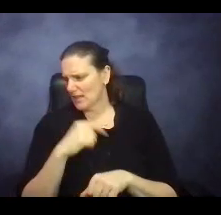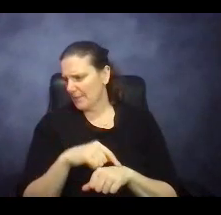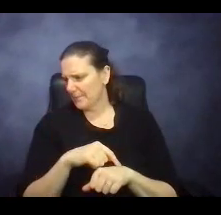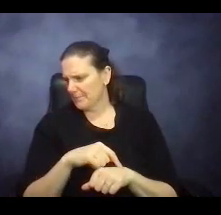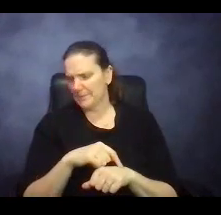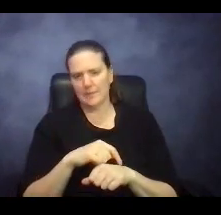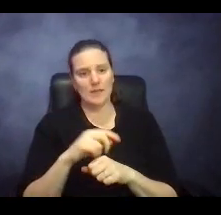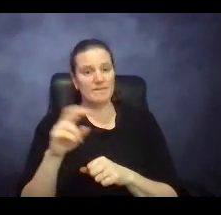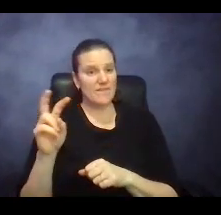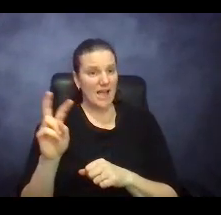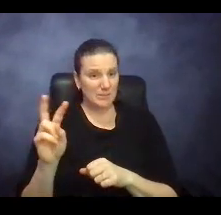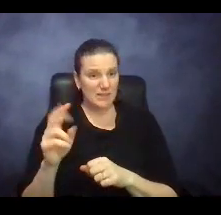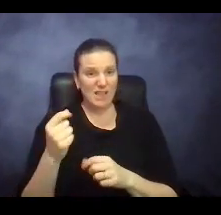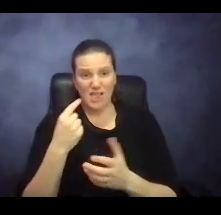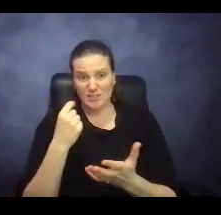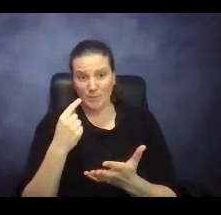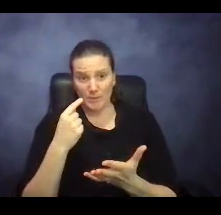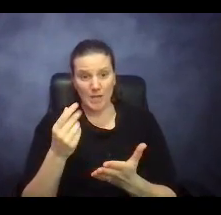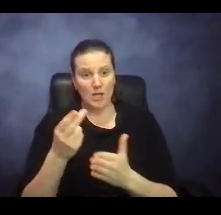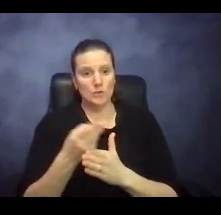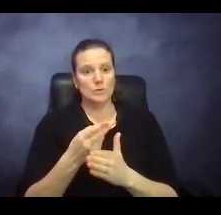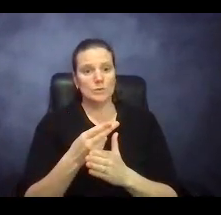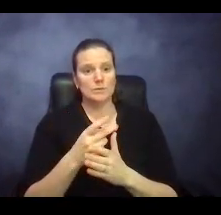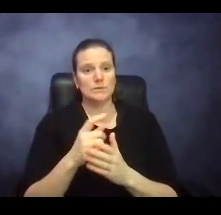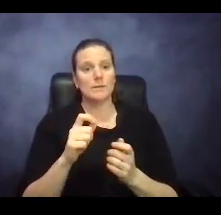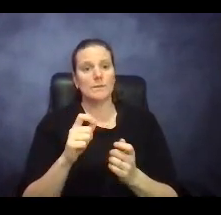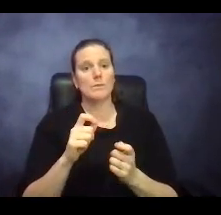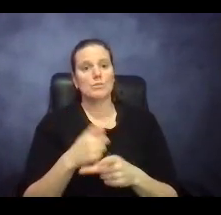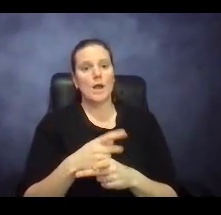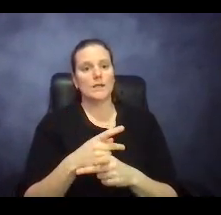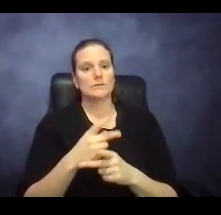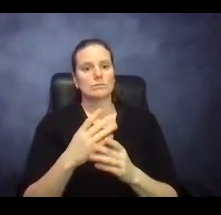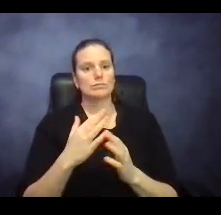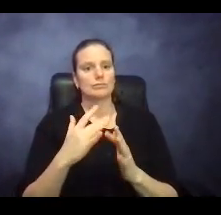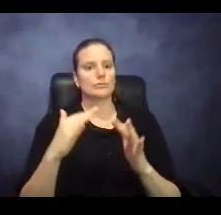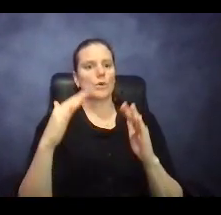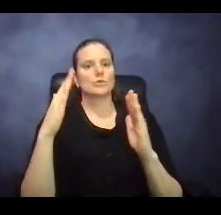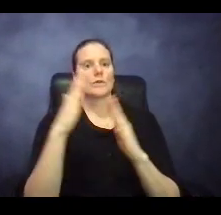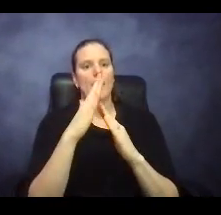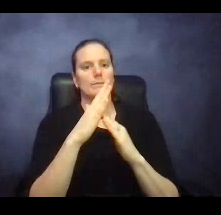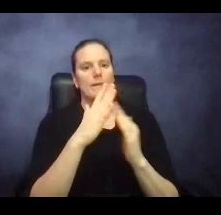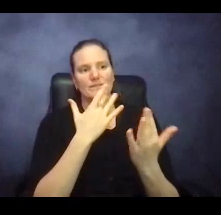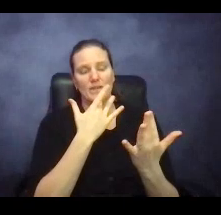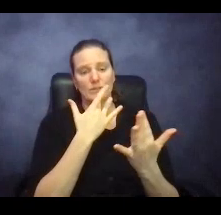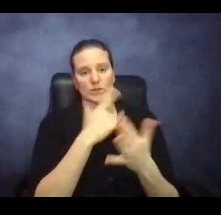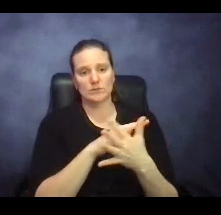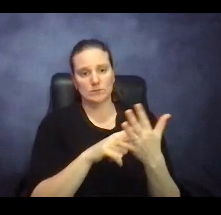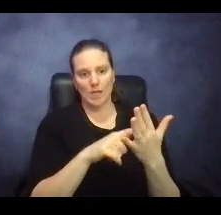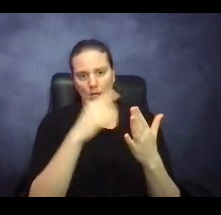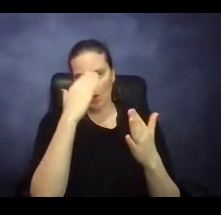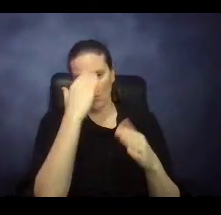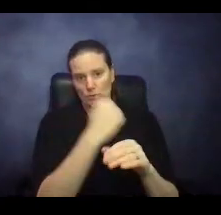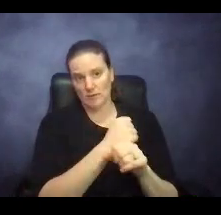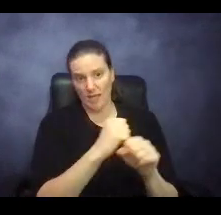that I use or the types, the specific products that I use have kind of sifted to the top. So I have my favorites that I know are safe, effective.